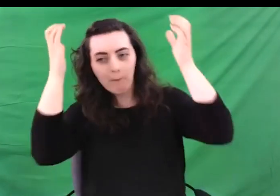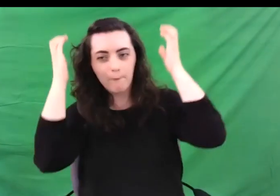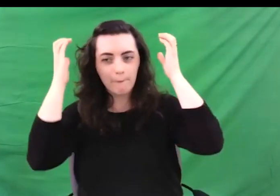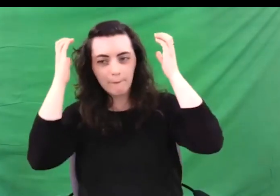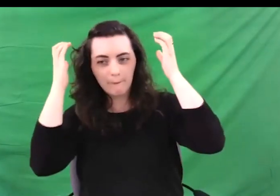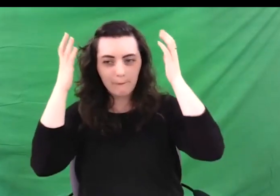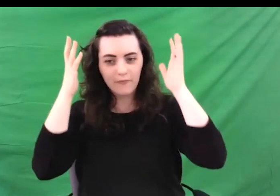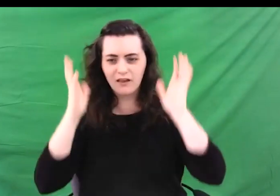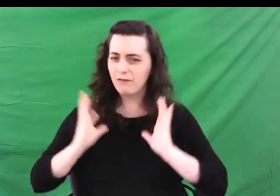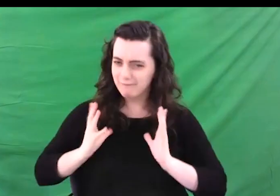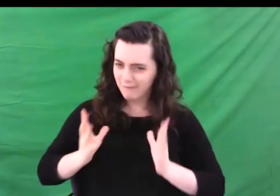of learning for them as well.